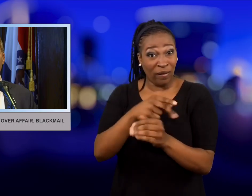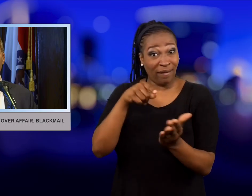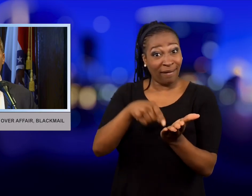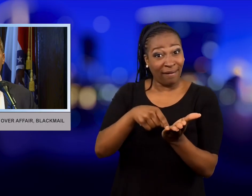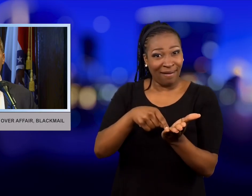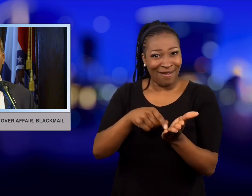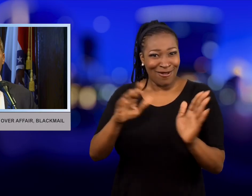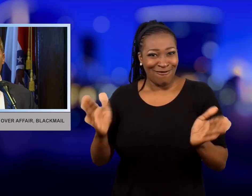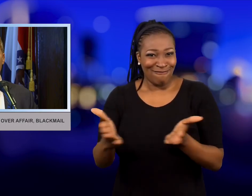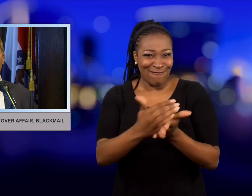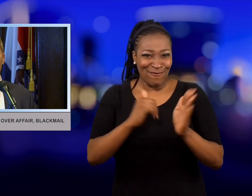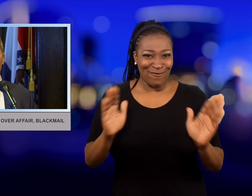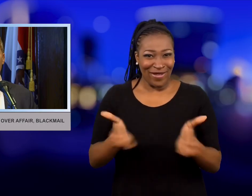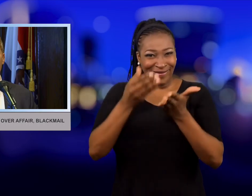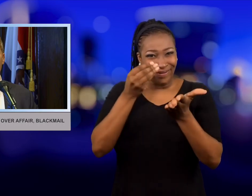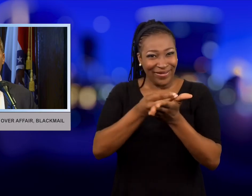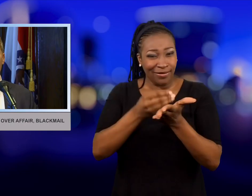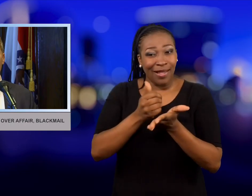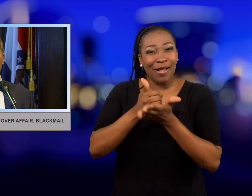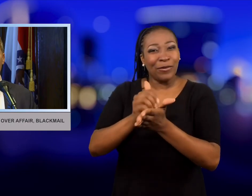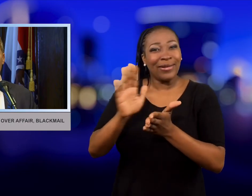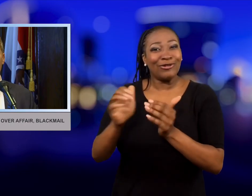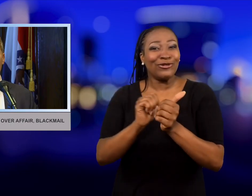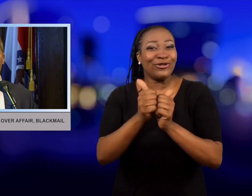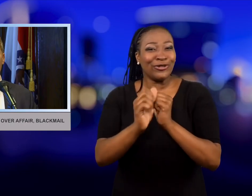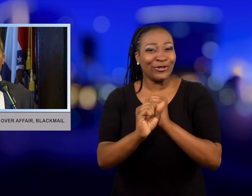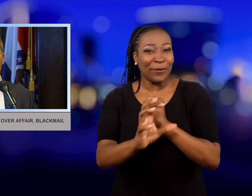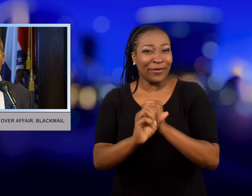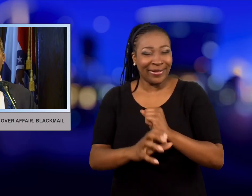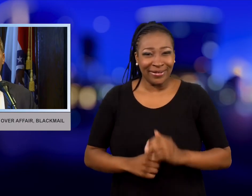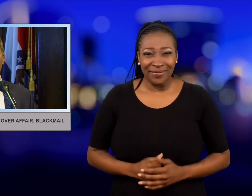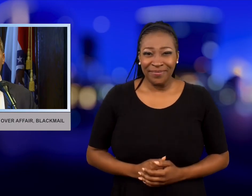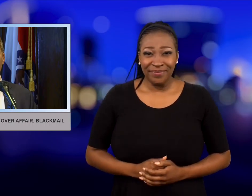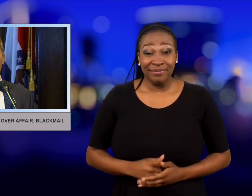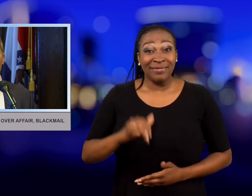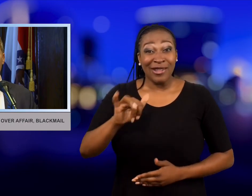military veterans charity to raise money for his campaign.